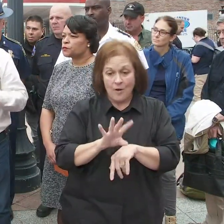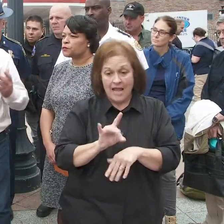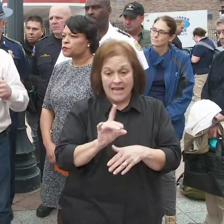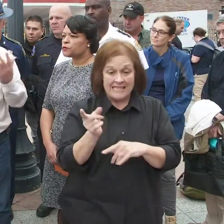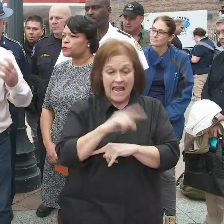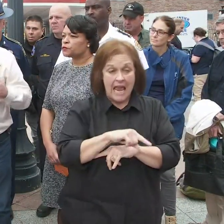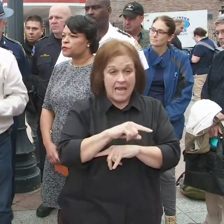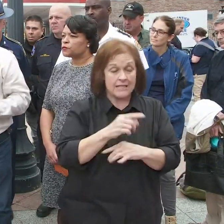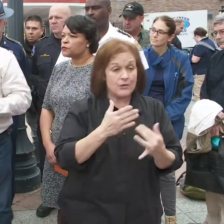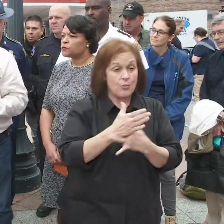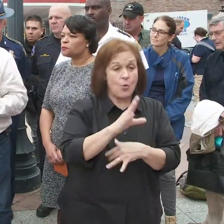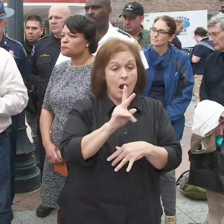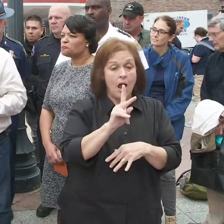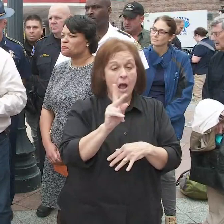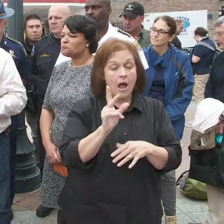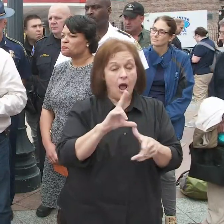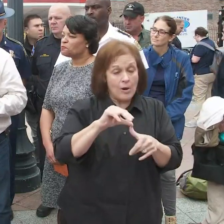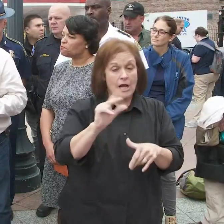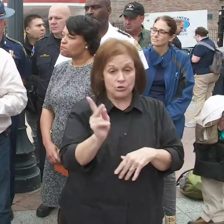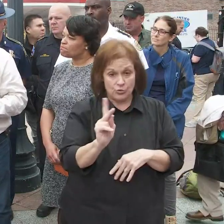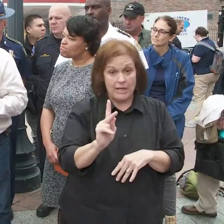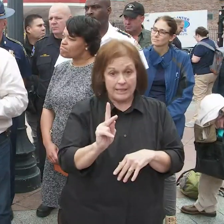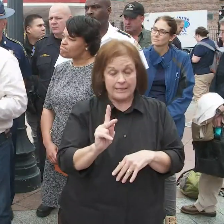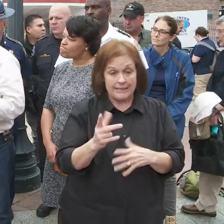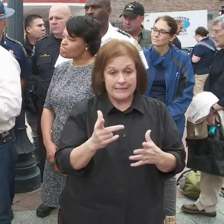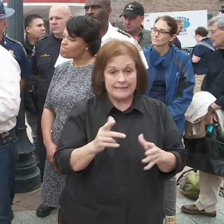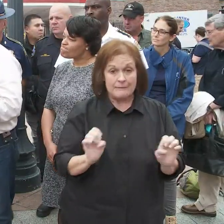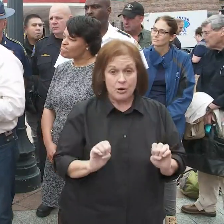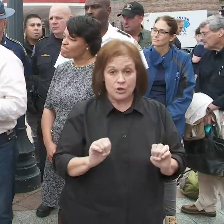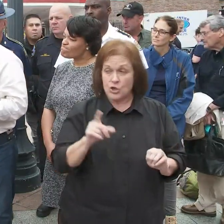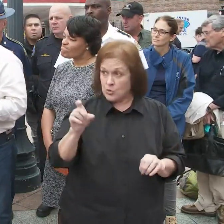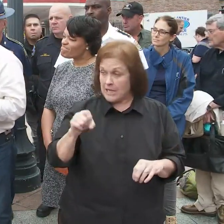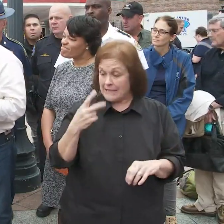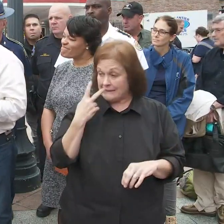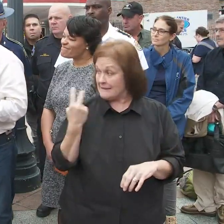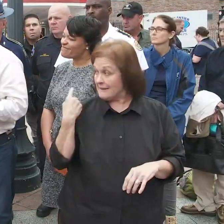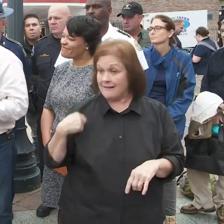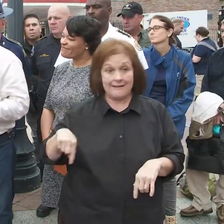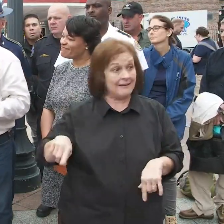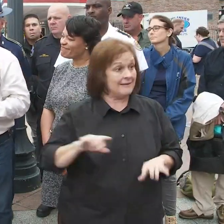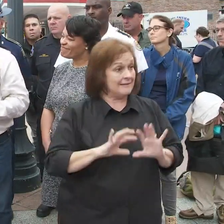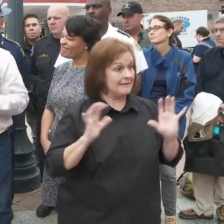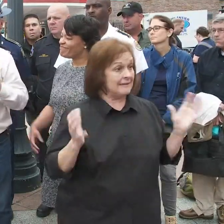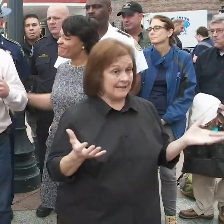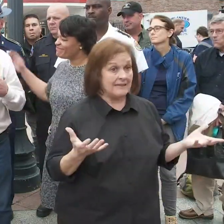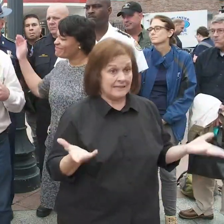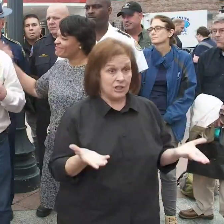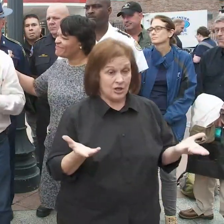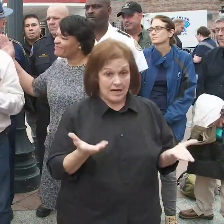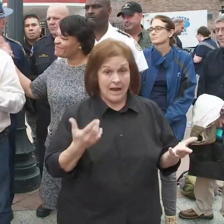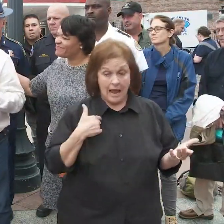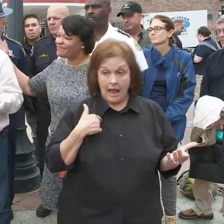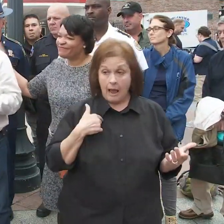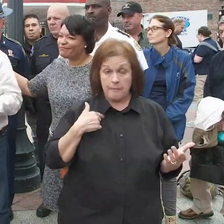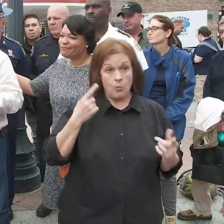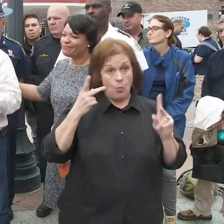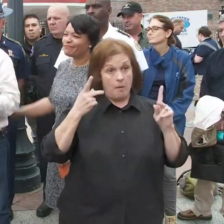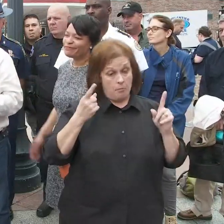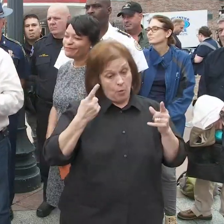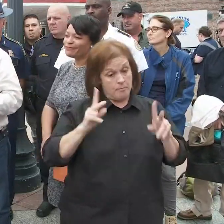THE CHARGES ARE DETONATED WELL IT'S NOT IT SAID HIS THE CHARGES ARE DETONATED WELL IT'S NOT IT SAID HIS CLIENT IT'S NOT IT SAID HIS CLIENT IT'S NOT IT SAID HIS CLIENT WILL IT'S NOT IT SAID HIS CLIENT WILL RECOVER IT'S NOT IT SAID HIS CLIENT WILL RECOVER TO IT'S NOT IT SAID HIS CLIENT WILL RECOVER TO DO IT'S NOT IT SAID HIS CLIENT WILL RECOVER TO DO I IT'S NOT IT SAID HIS CLIENT WILL RECOVER TO DO I CAME IT'S NOT IT SAID HIS CLIENT WILL RECOVER TO DO I CAME IN. WILL RECOVER TO DO I CAME IN. WILL RECOVER TO DO I CAME IN. IT'S WILL RECOVER TO DO I CAME IN. IT'S A WILL RECOVER TO DO I CAME IN. IT'S A GOOD WILL RECOVER TO DO I CAME IN. IT'S A GOOD FEELING. WILL RECOVER TO DO I CAME IN. IT'S A GOOD FEELING. I WILL RECOVER TO DO I CAME IN. IT'S A GOOD FEELING. I WORKED IT'S A GOOD FEELING. I WORKED IT'S A GOOD FEELING. I WORKED 48 IT'S A GOOD FEELING. I WORKED 48 DAYS IT'S A GOOD FEELING. I WORKED 48 DAYS STRAIGHT. IT'S A GOOD FEELING. I WORKED 48 DAYS STRAIGHT. THIS IT'S A GOOD FEELING. I WORKED 48 DAYS STRAIGHT. THIS IS IT'S A GOOD FEELING. I WORKED 48 DAYS STRAIGHT. THIS IS A IT'S A GOOD FEELING. I WORKED 48 DAYS STRAIGHT. THIS IS A AN 48 DAYS STRAIGHT. THIS IS A AN 48 DAYS STRAIGHT. THIS IS A AN EMERGENCY. 48 DAYS STRAIGHT. THIS IS A AN EMERGENCY. BUT